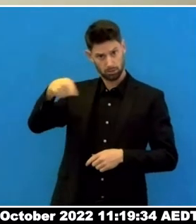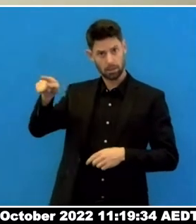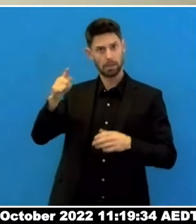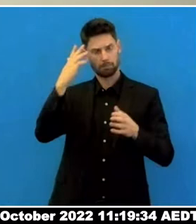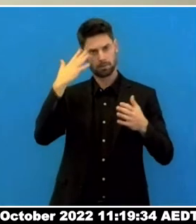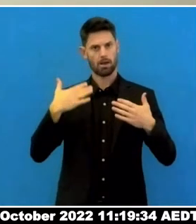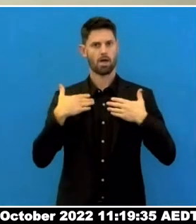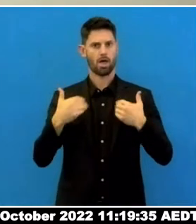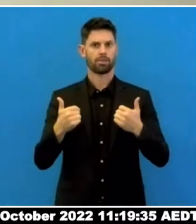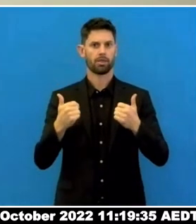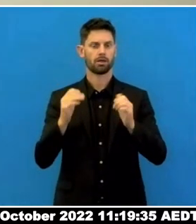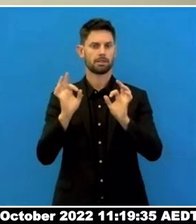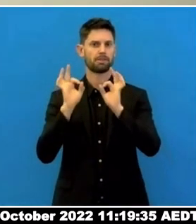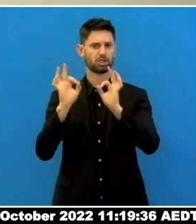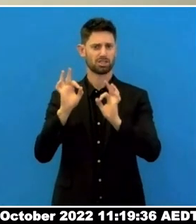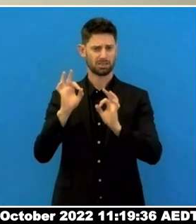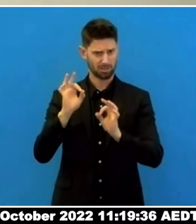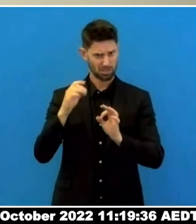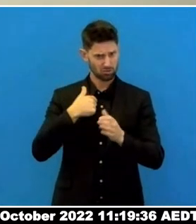I see a mental health nurse most weeks."